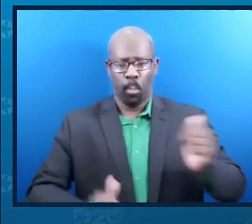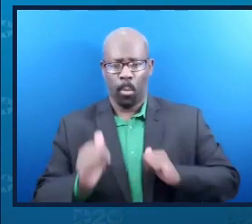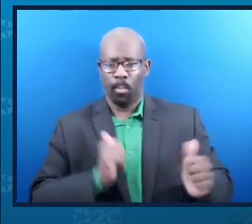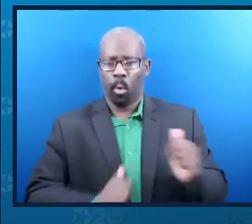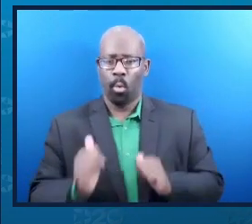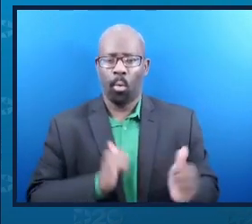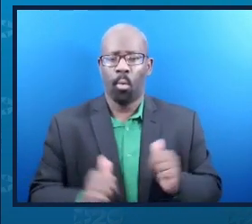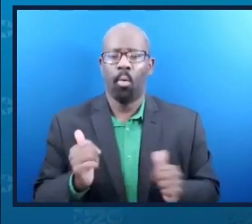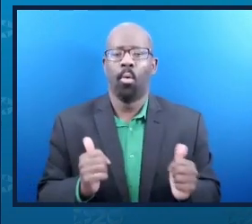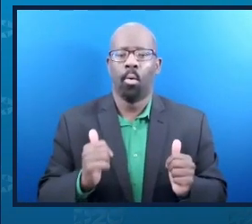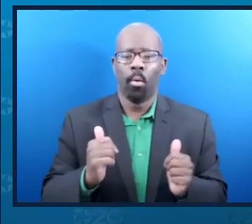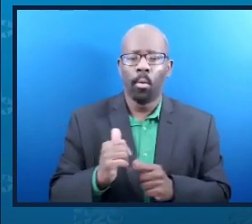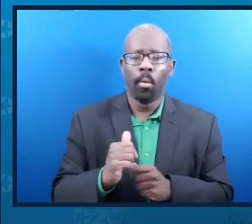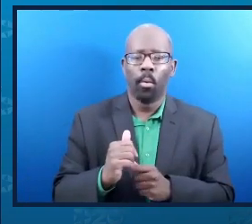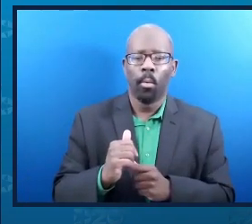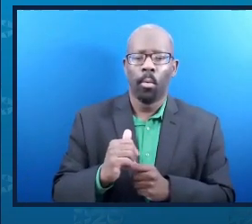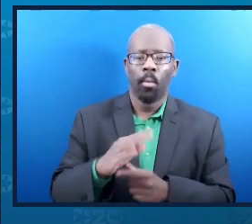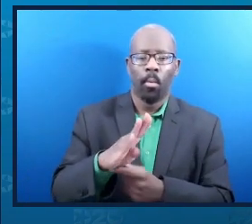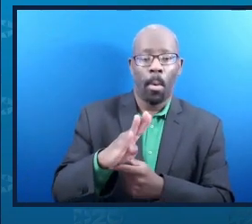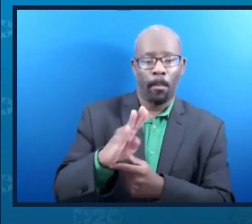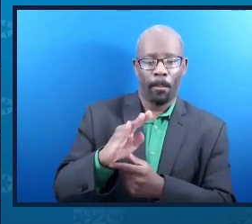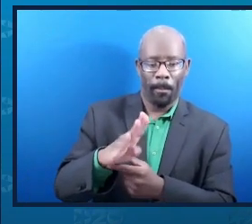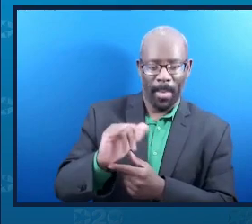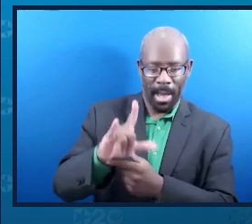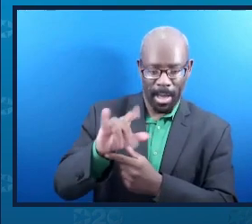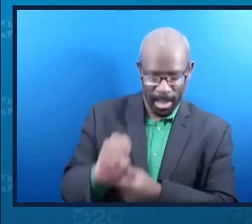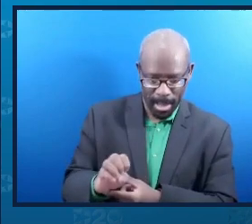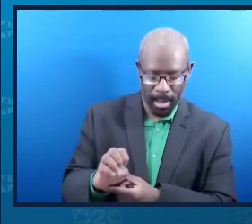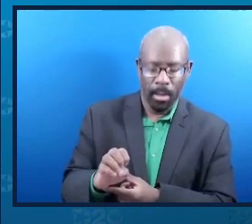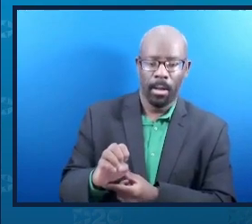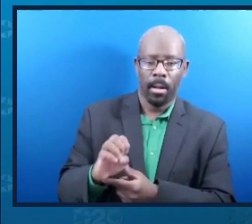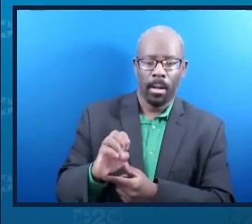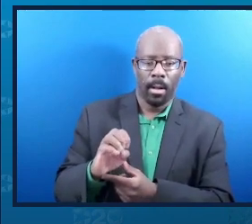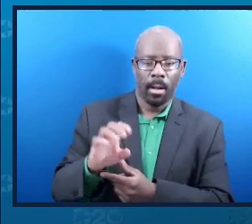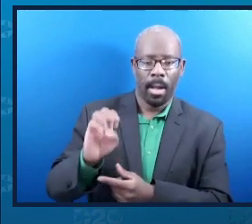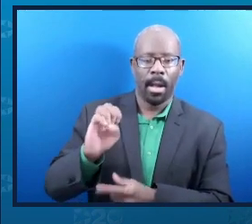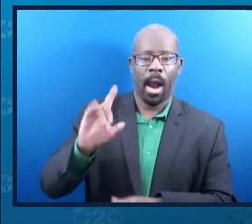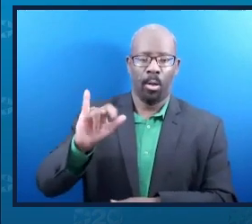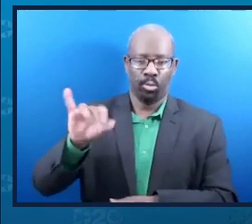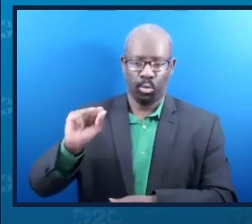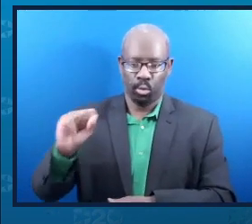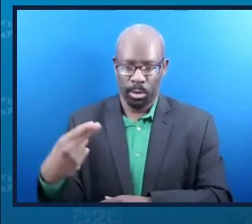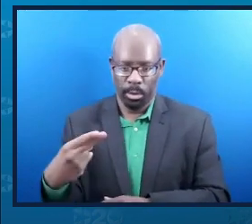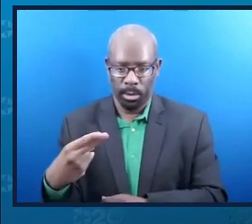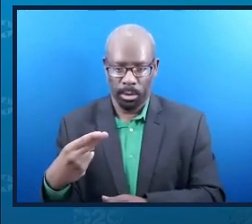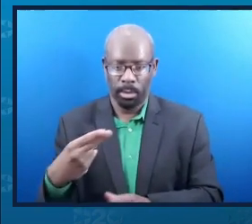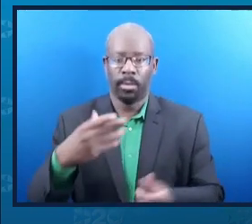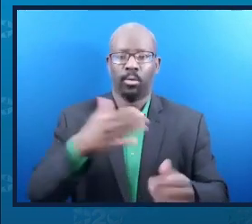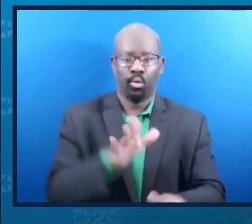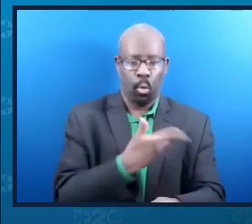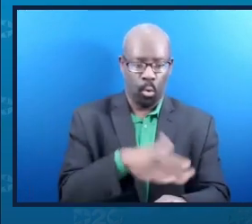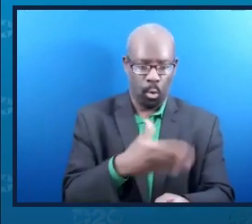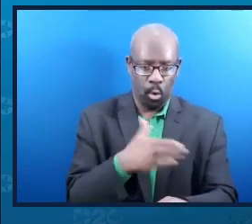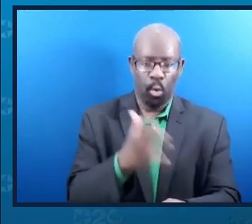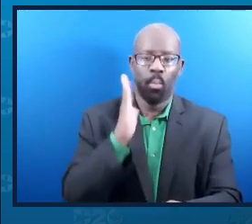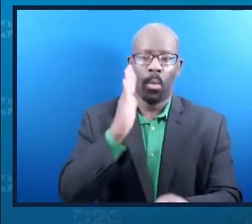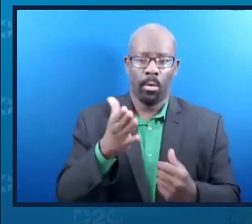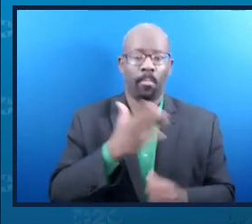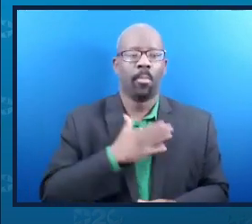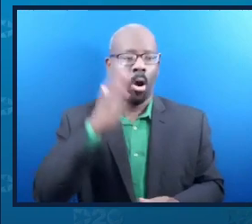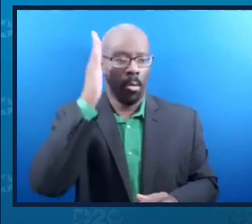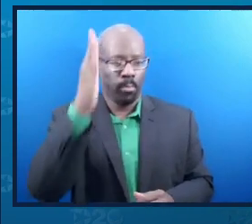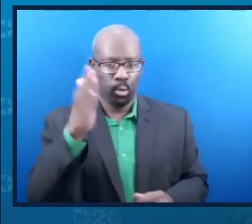BILLIE EILISH.